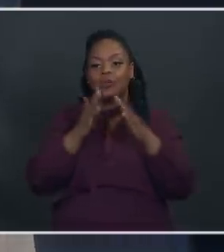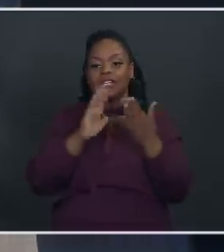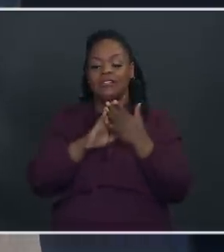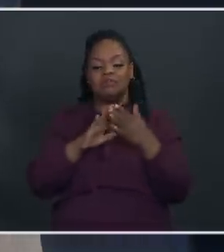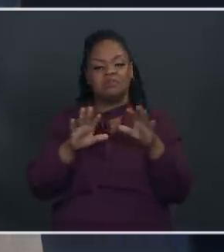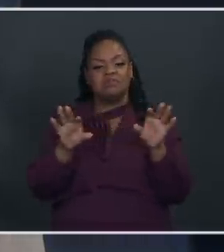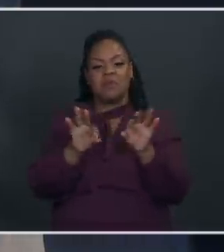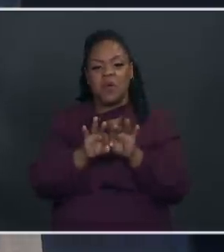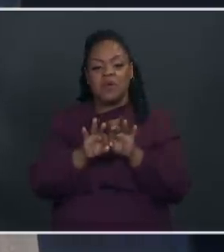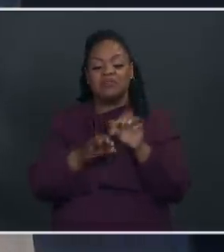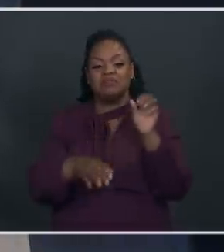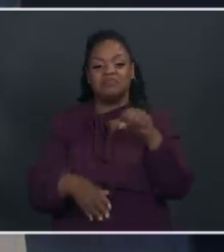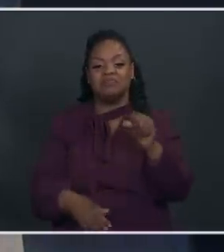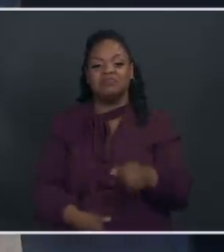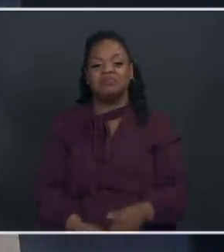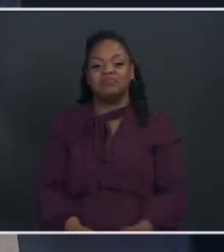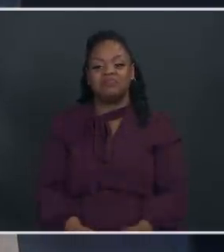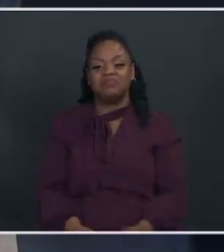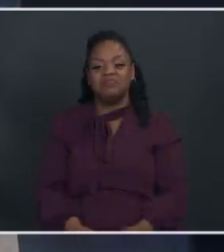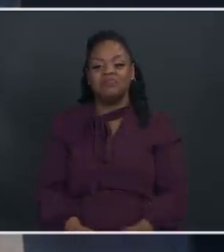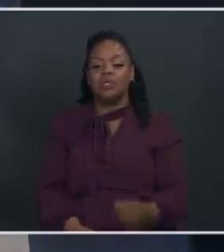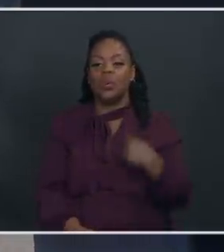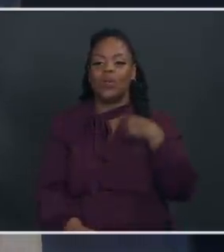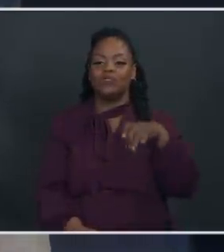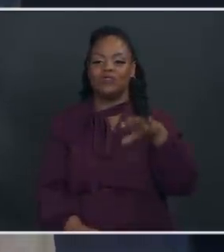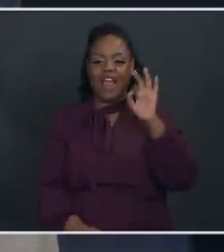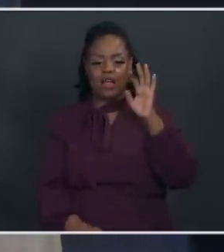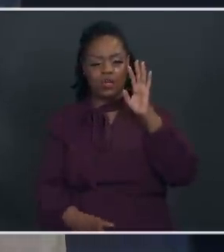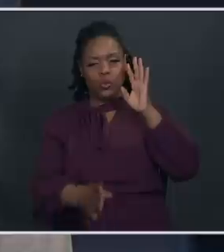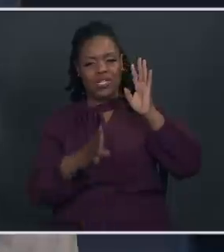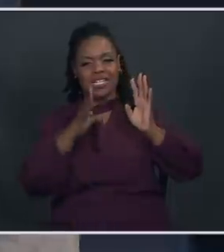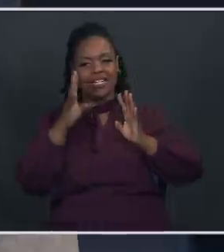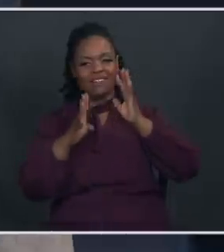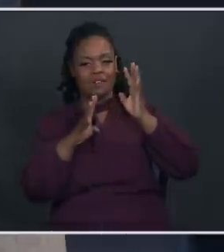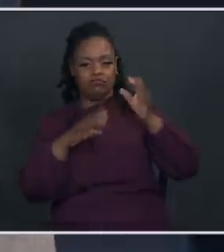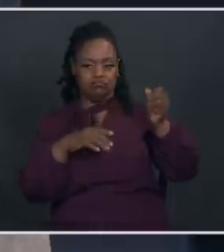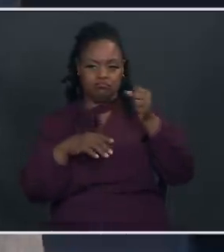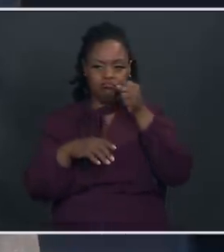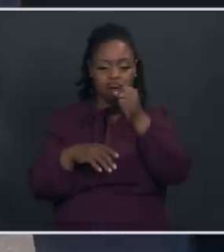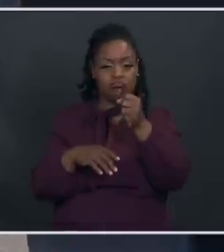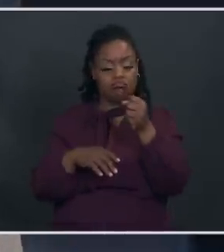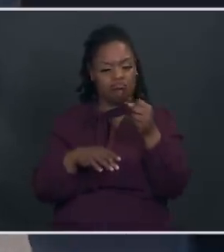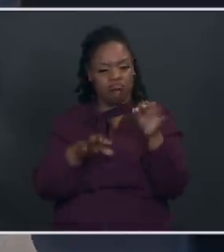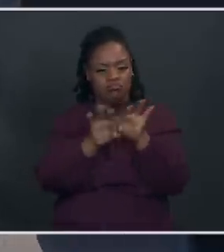to find creative ways to put them to work. And then we're going to do, as Secretary Kerry says,